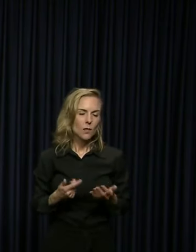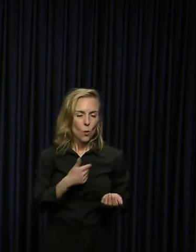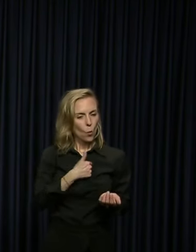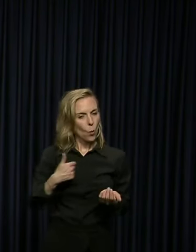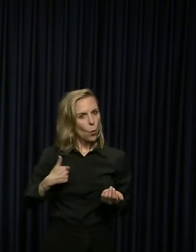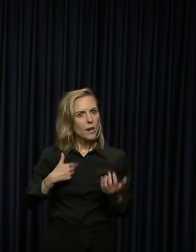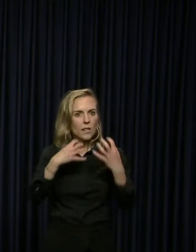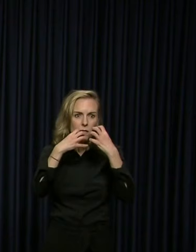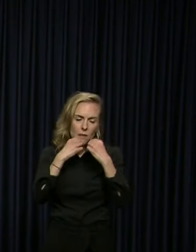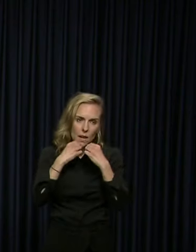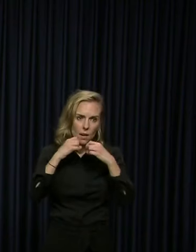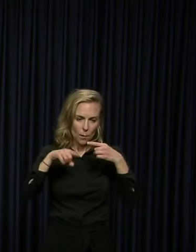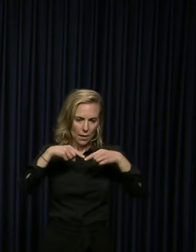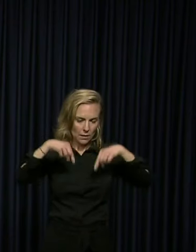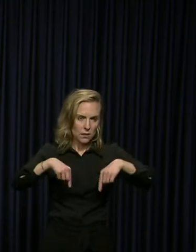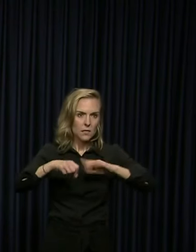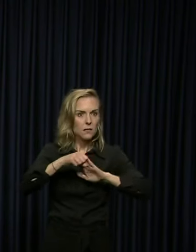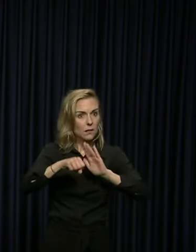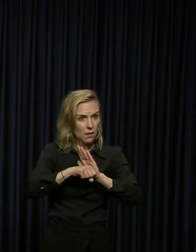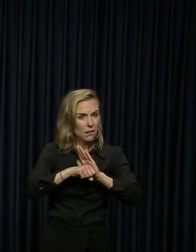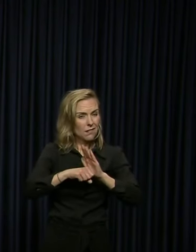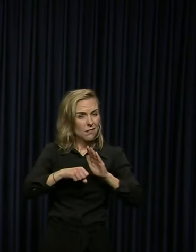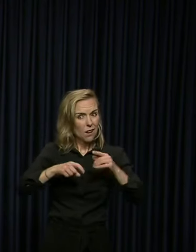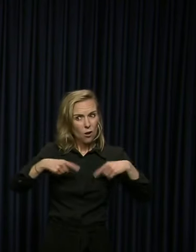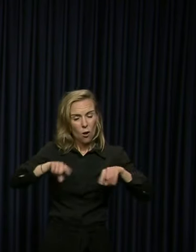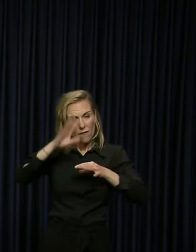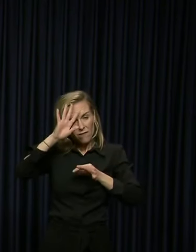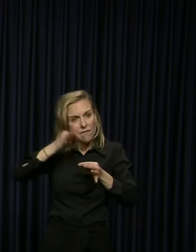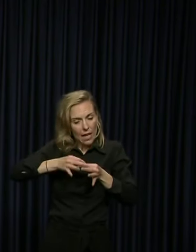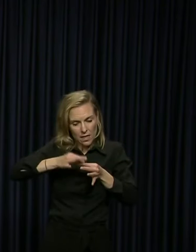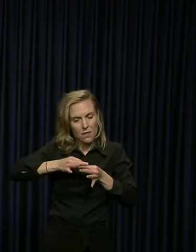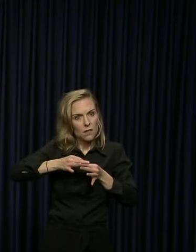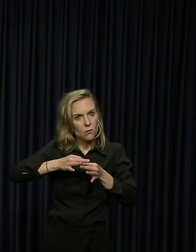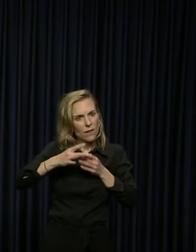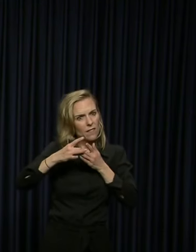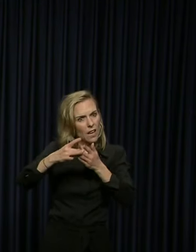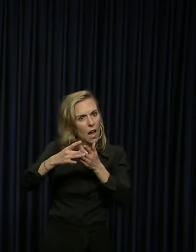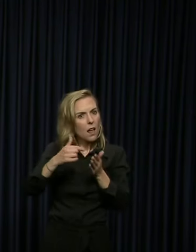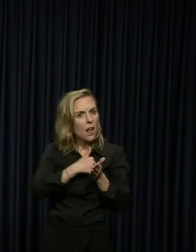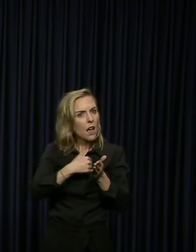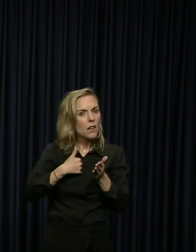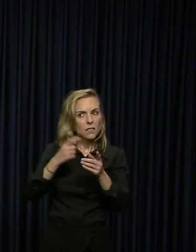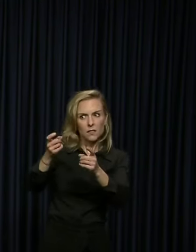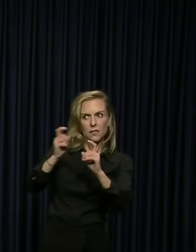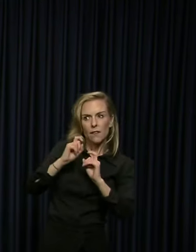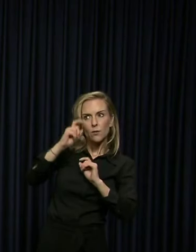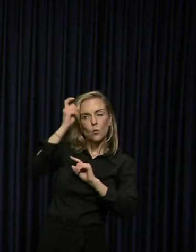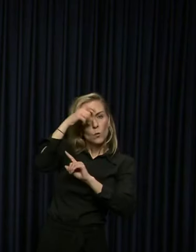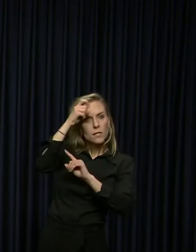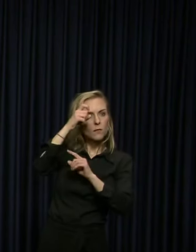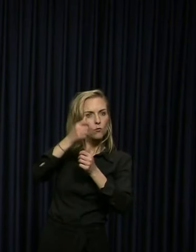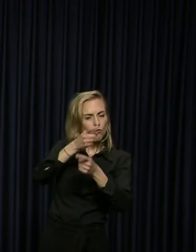SOME REALLY GOOD HOSPITAL SYSTEMS IN KENTUCKY, AND WE ARE LUCKY FOR THAT.